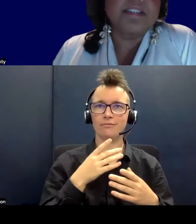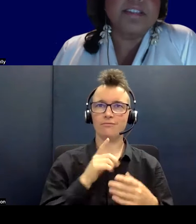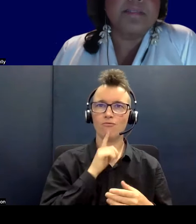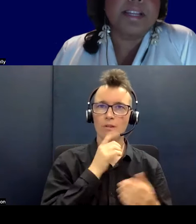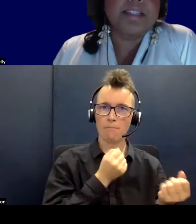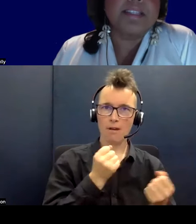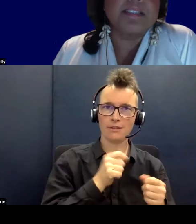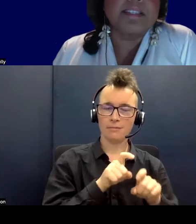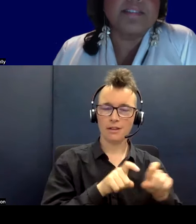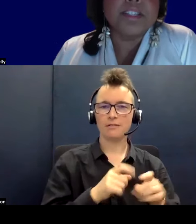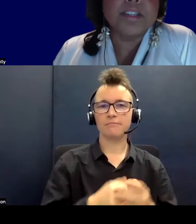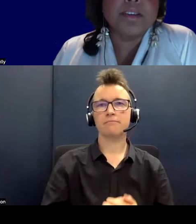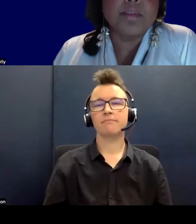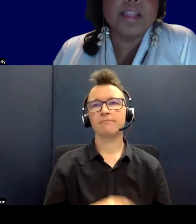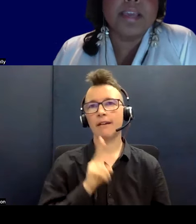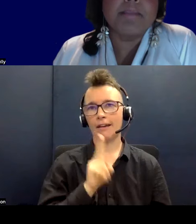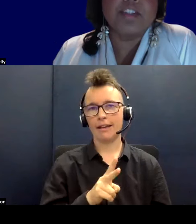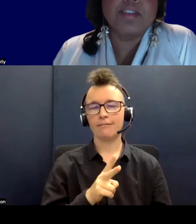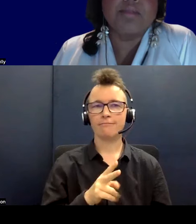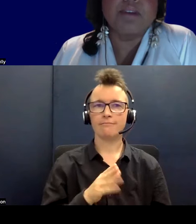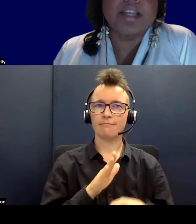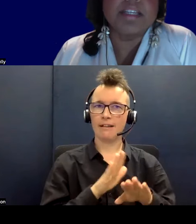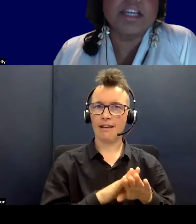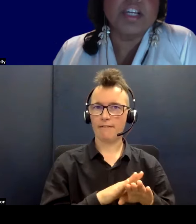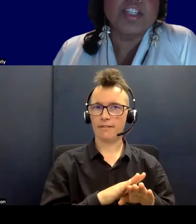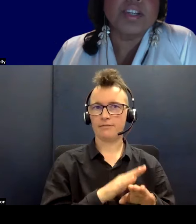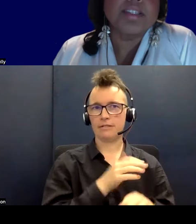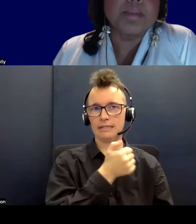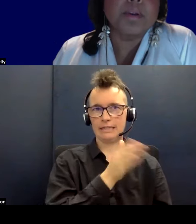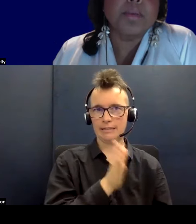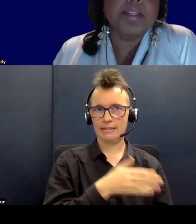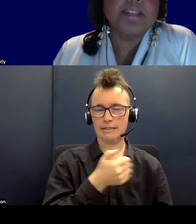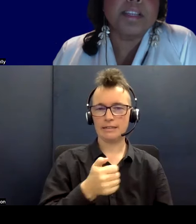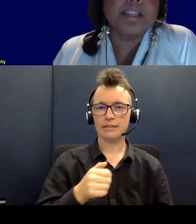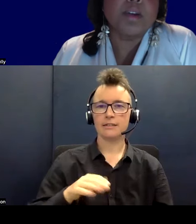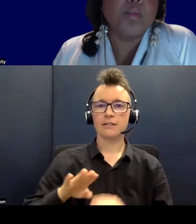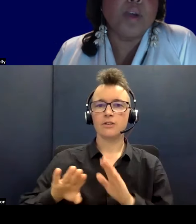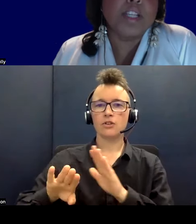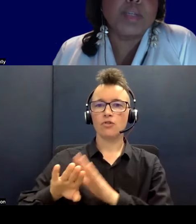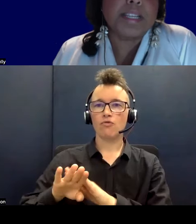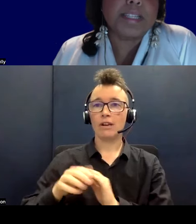simulates 6/6 vision while the image on the right shows someone with 6/120.